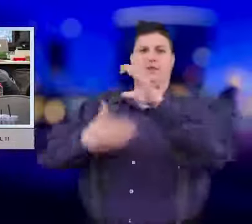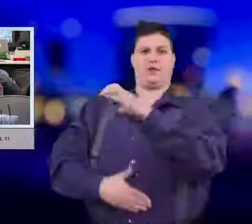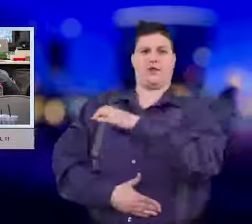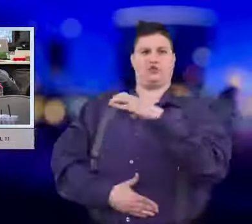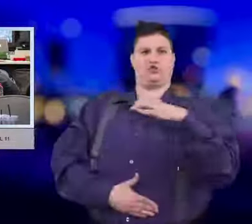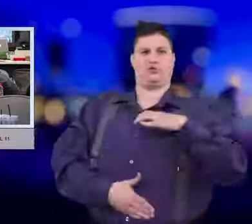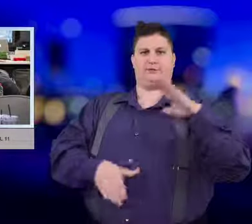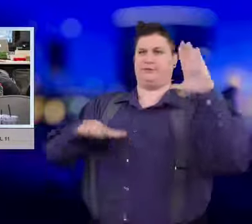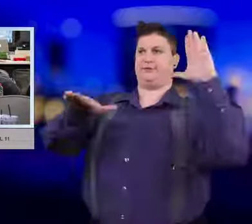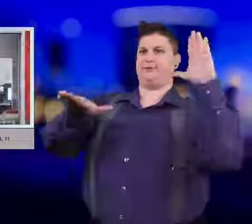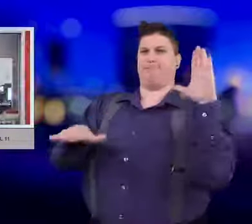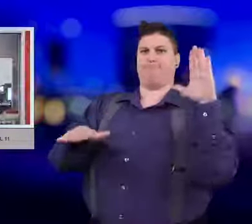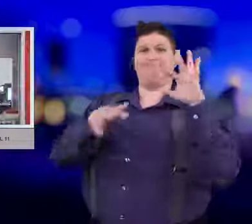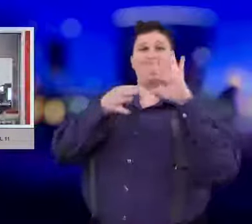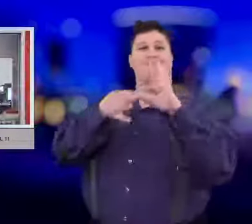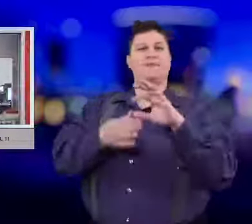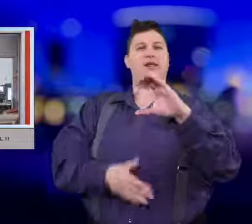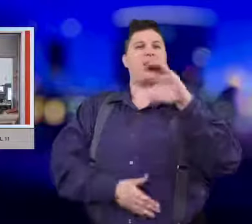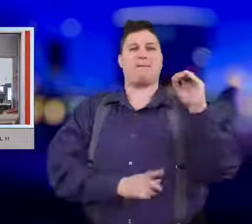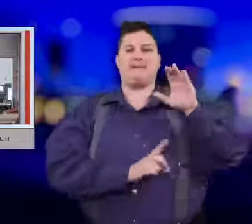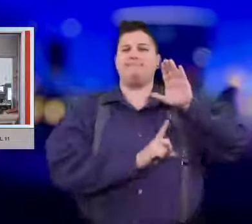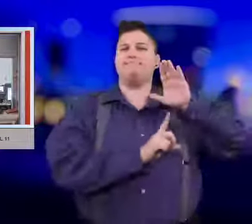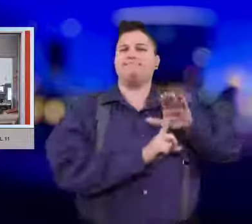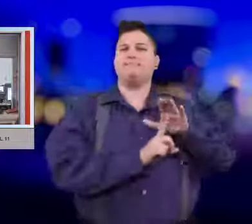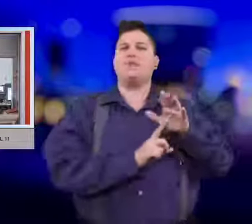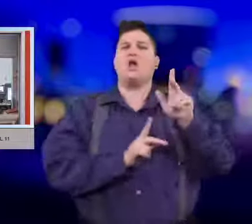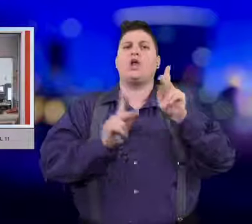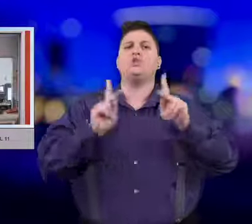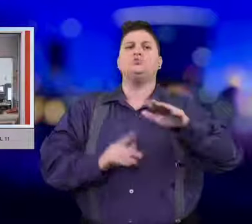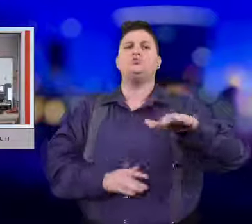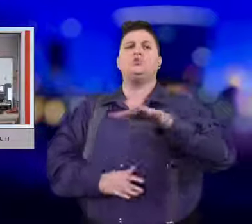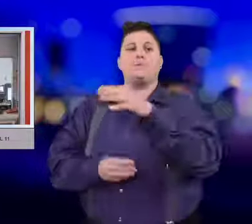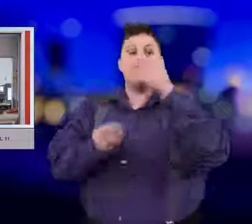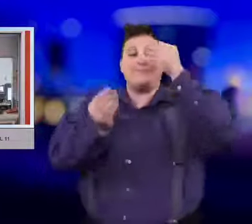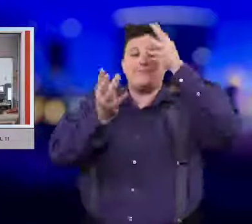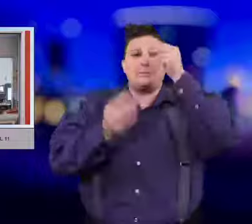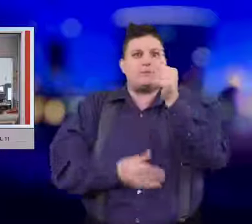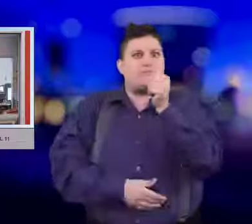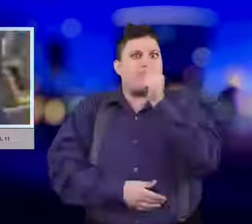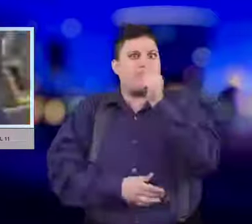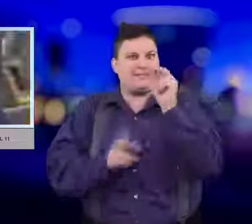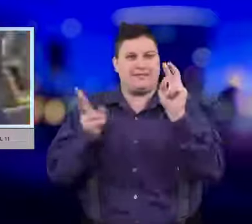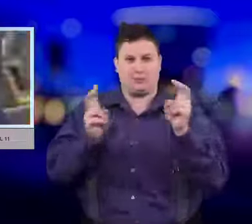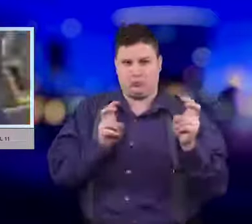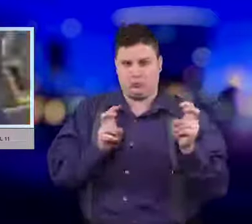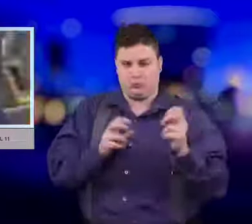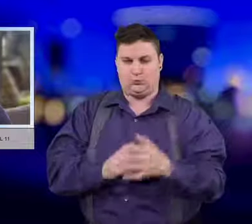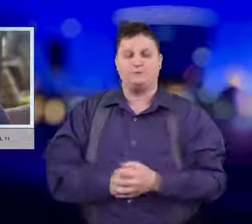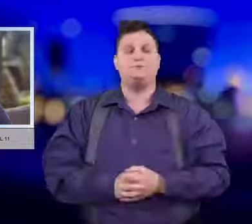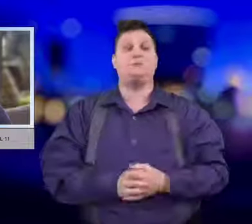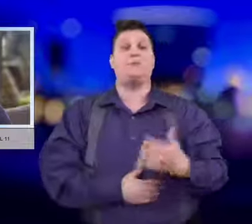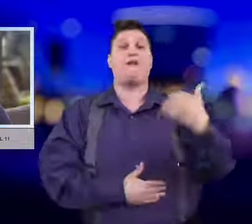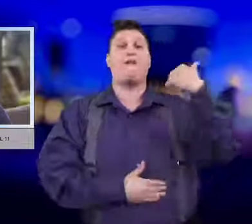April 11, about the company's consumer data privacy issues.